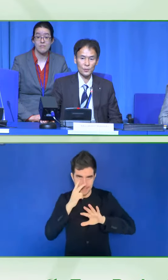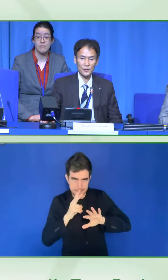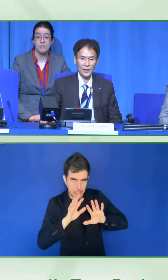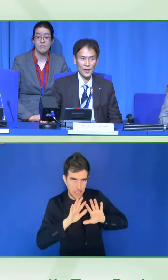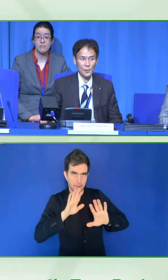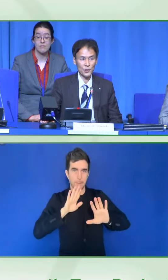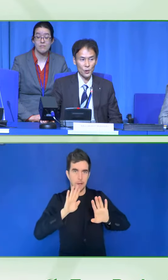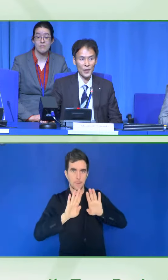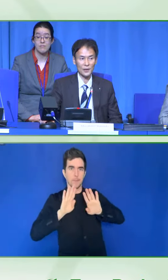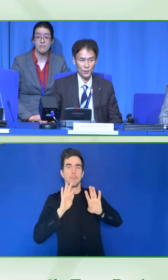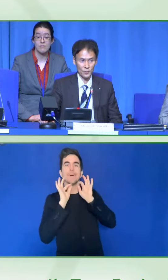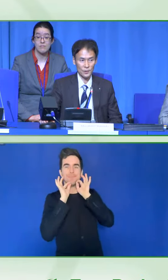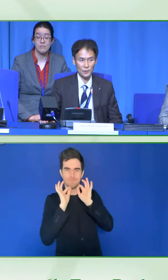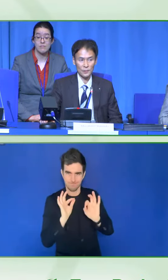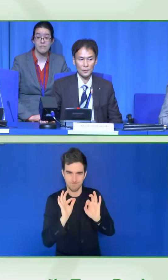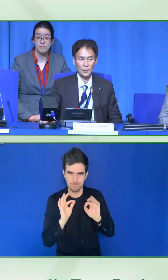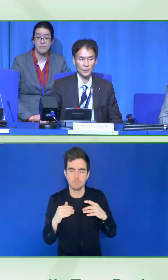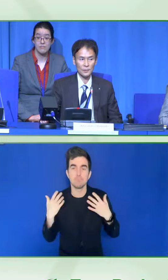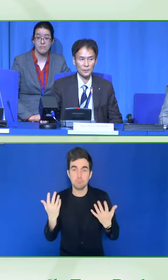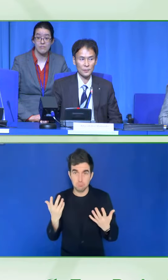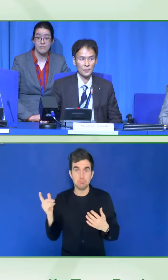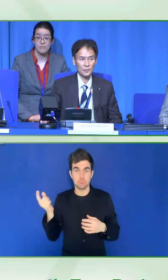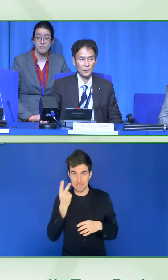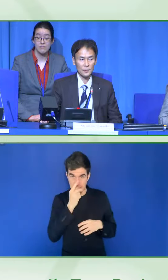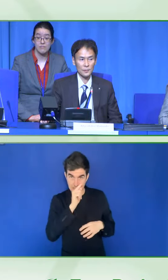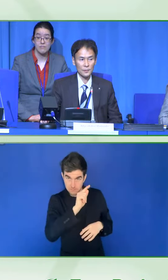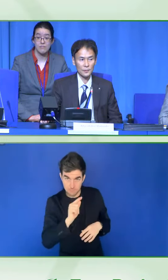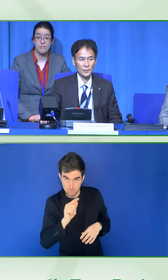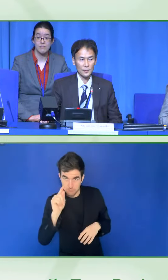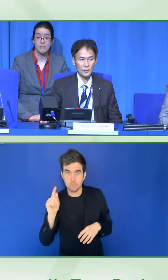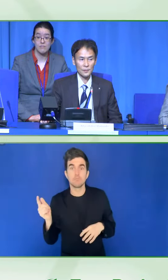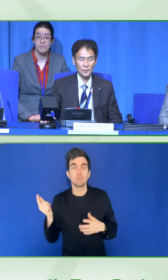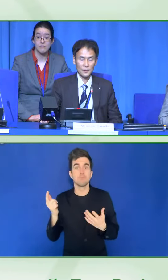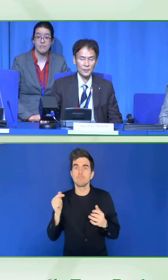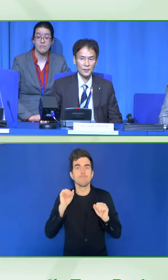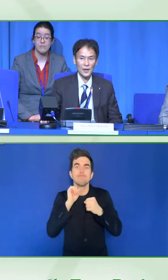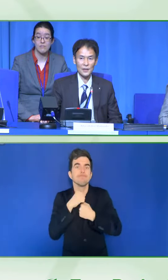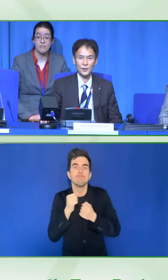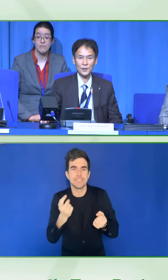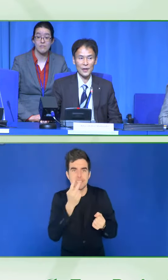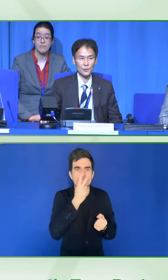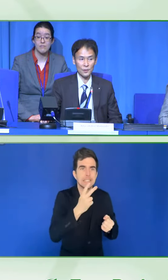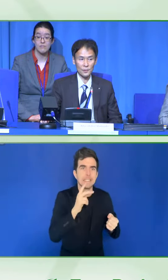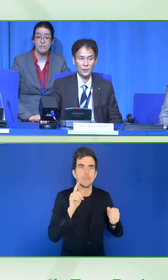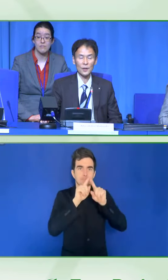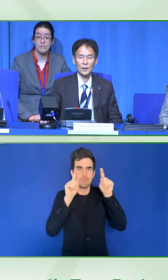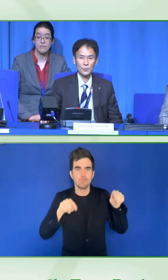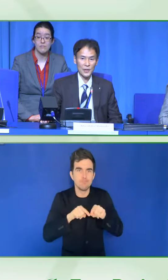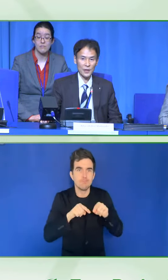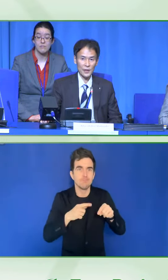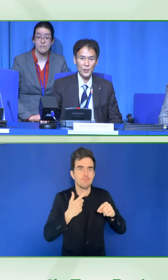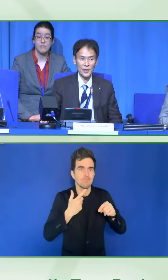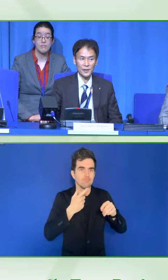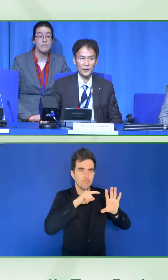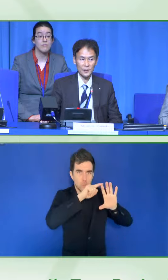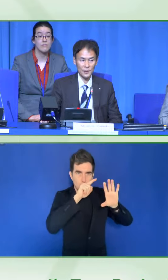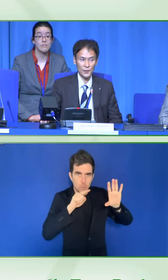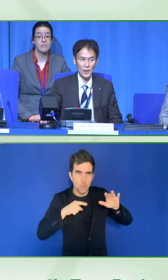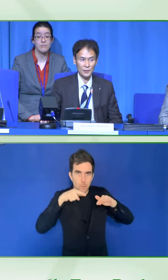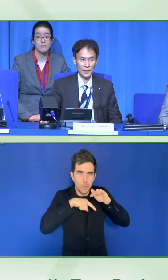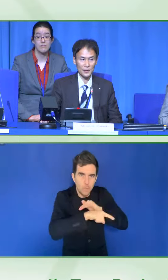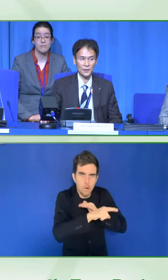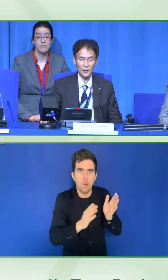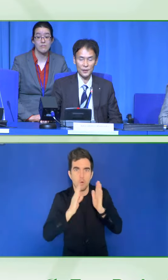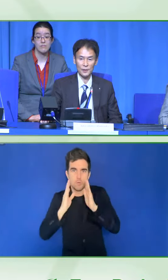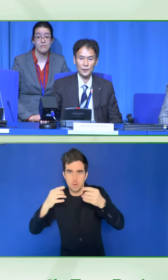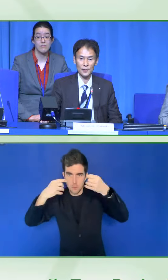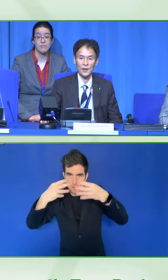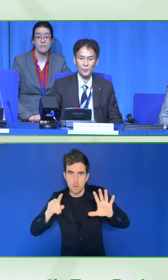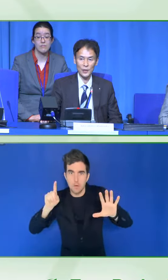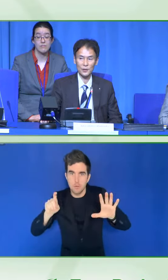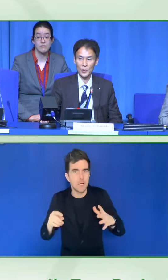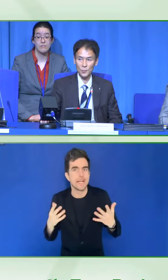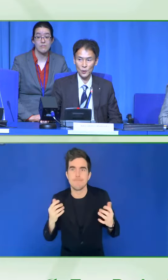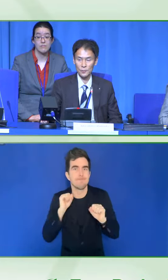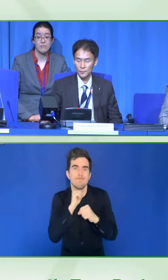The subway route map and the entry system window.